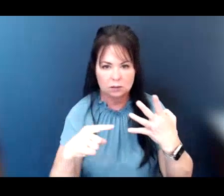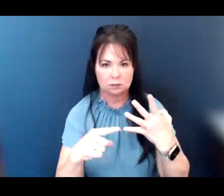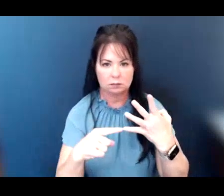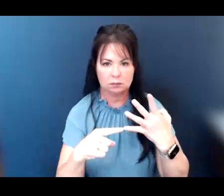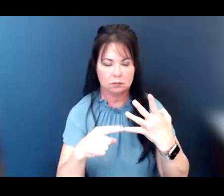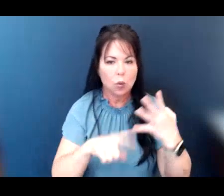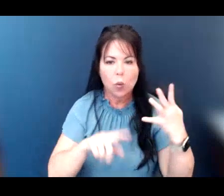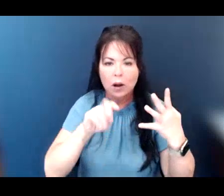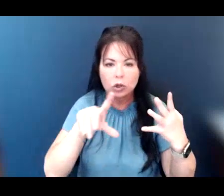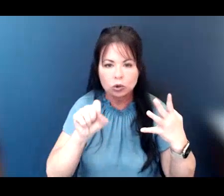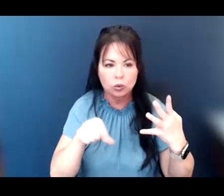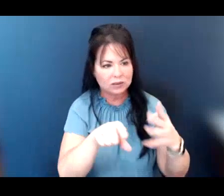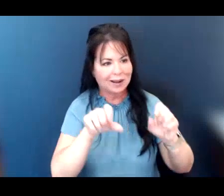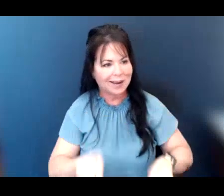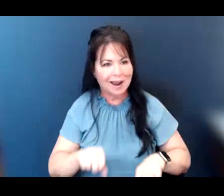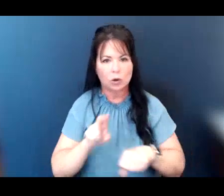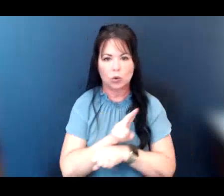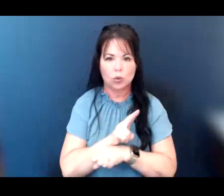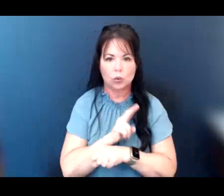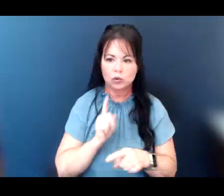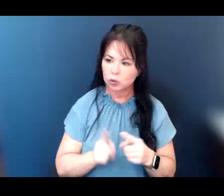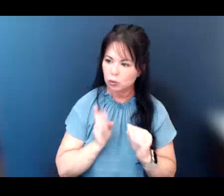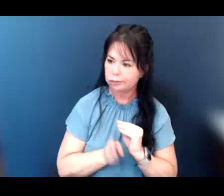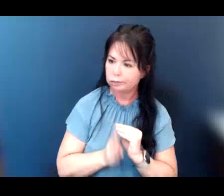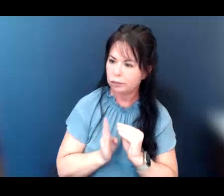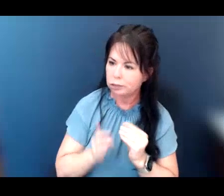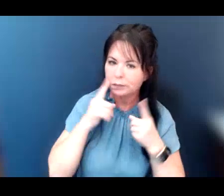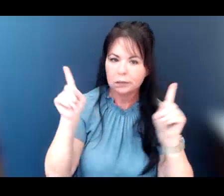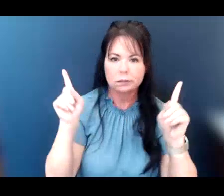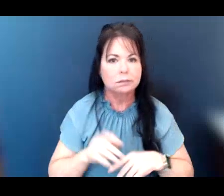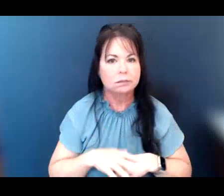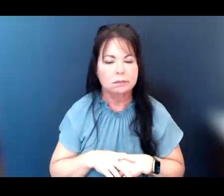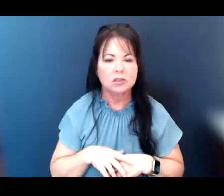used to perform those tasks? So if you kind of think about all of that in the context of your personas,